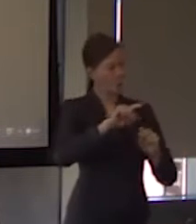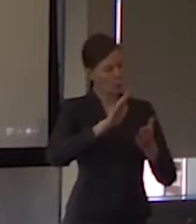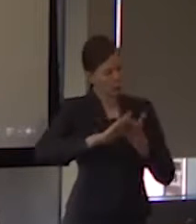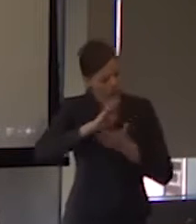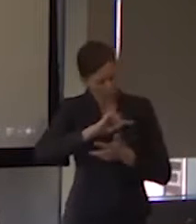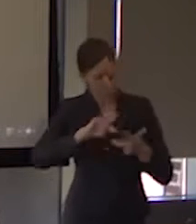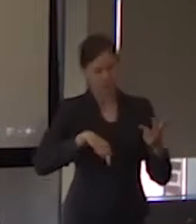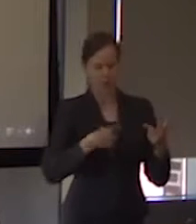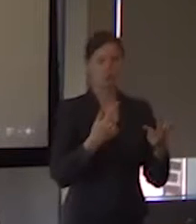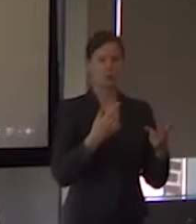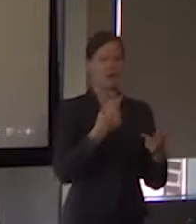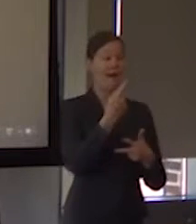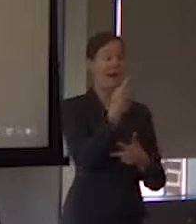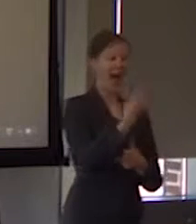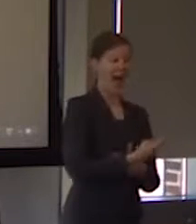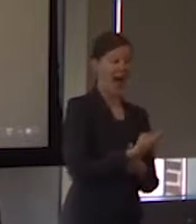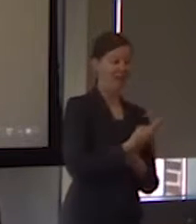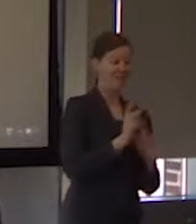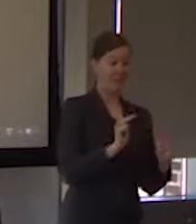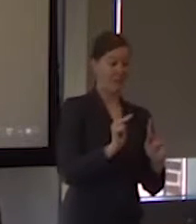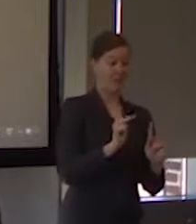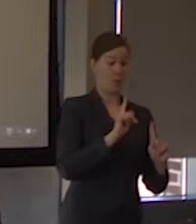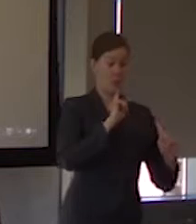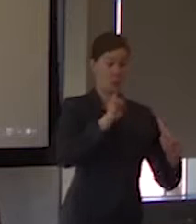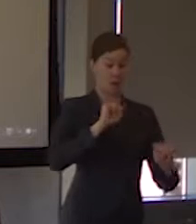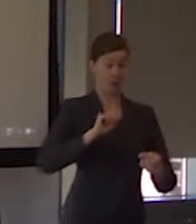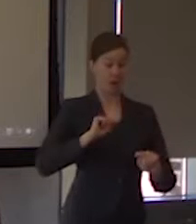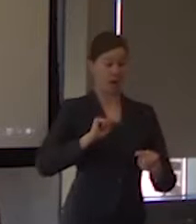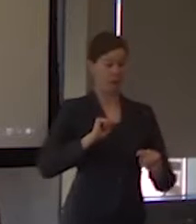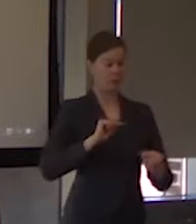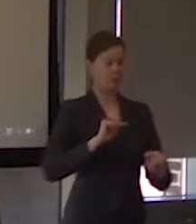And half of the respondents that mentioned a mobility issue,